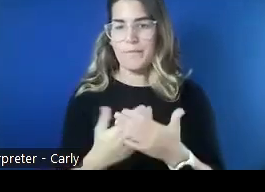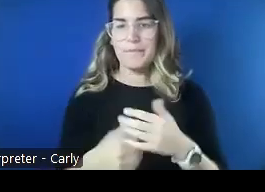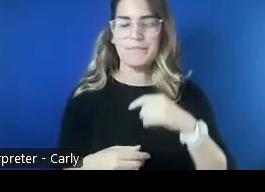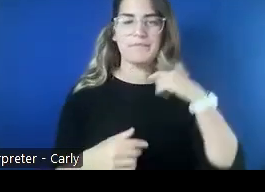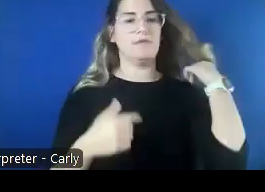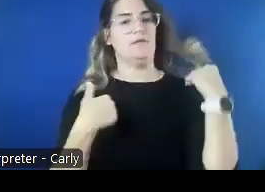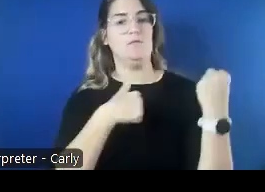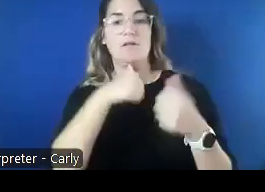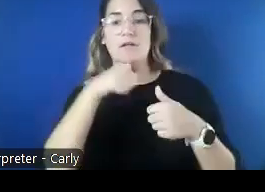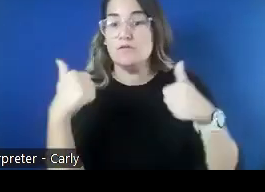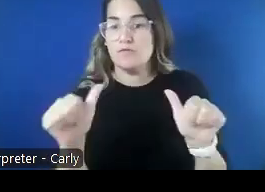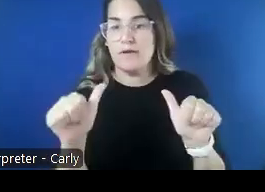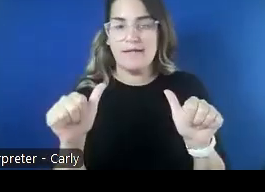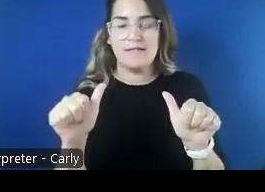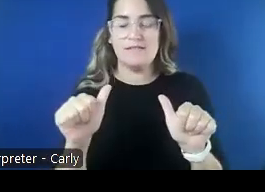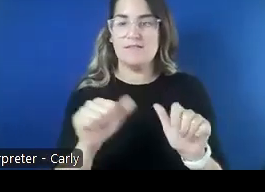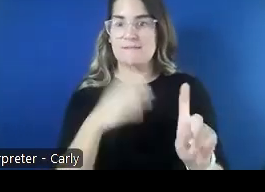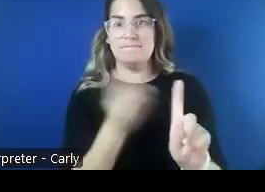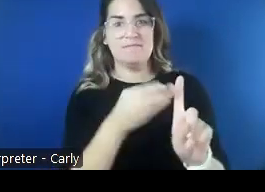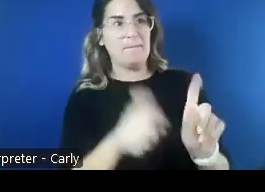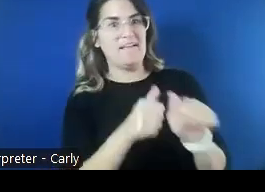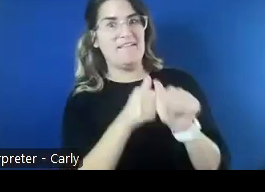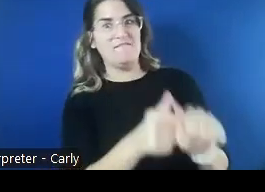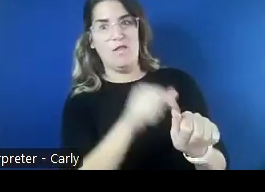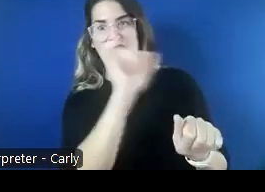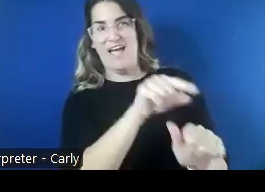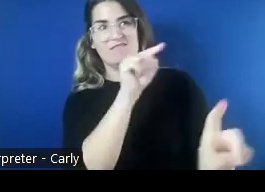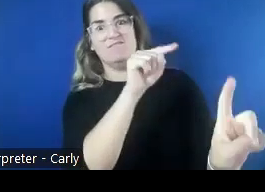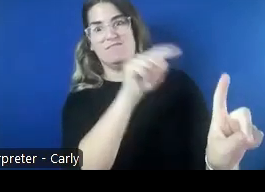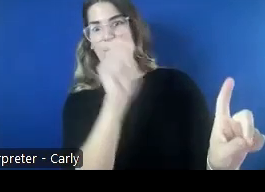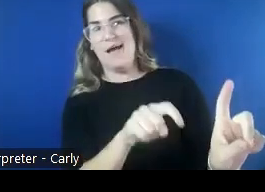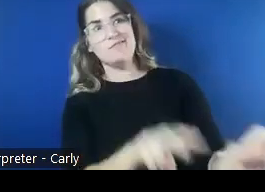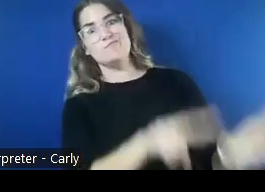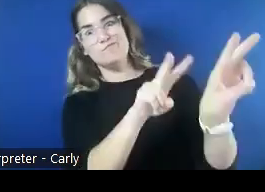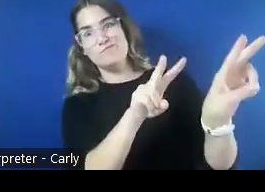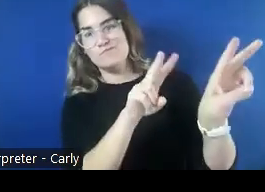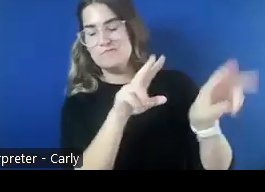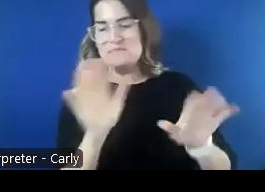to talk people into having the kind of family structure that we think they should have we